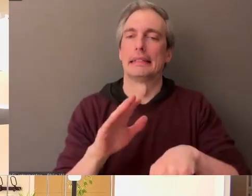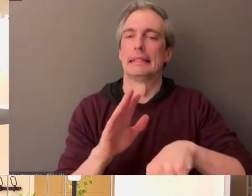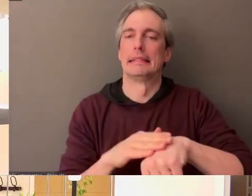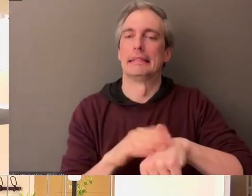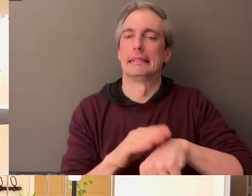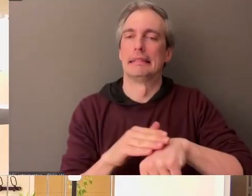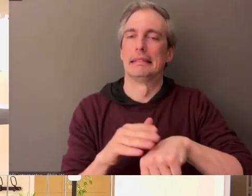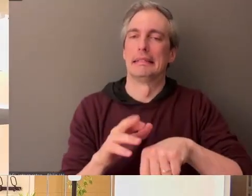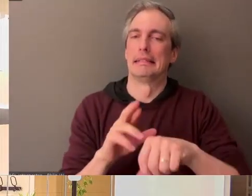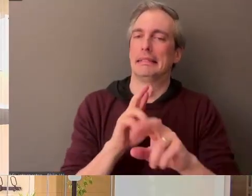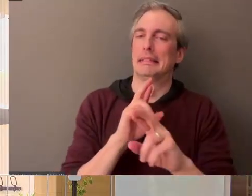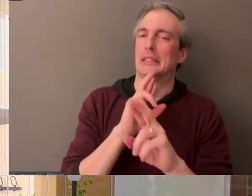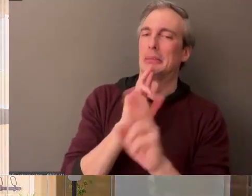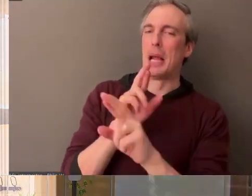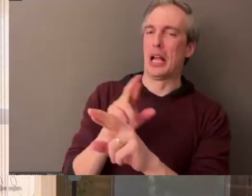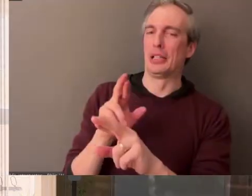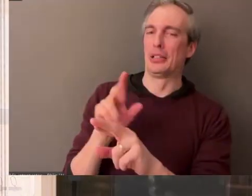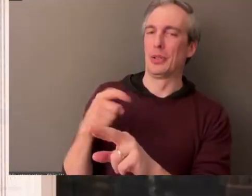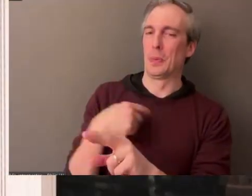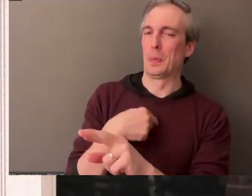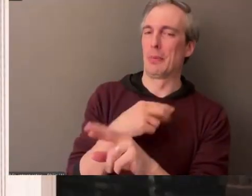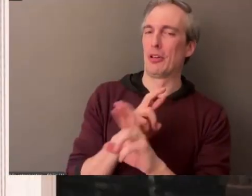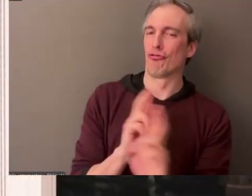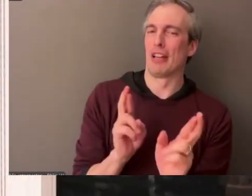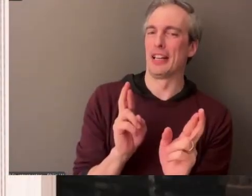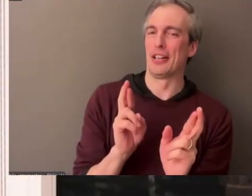[sighing] So... Oh, gosh. Okay.